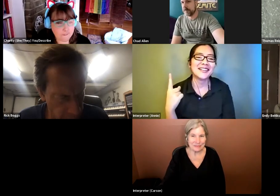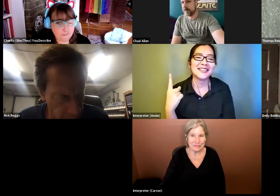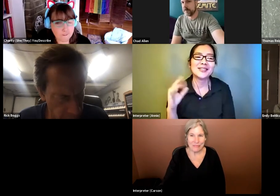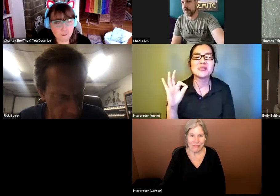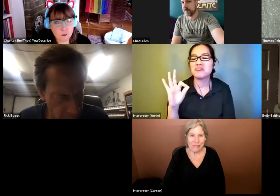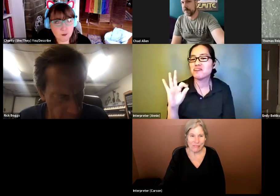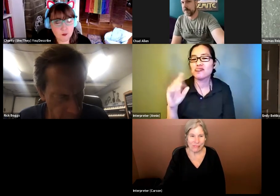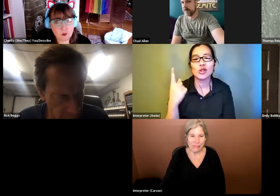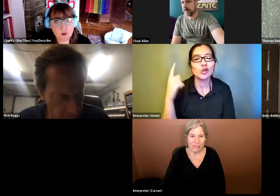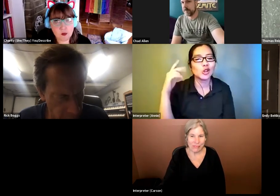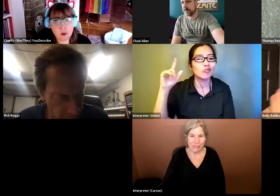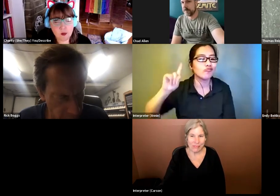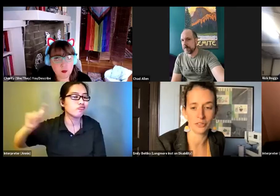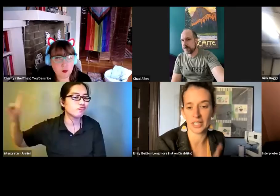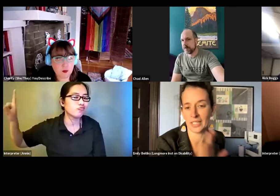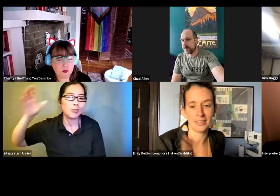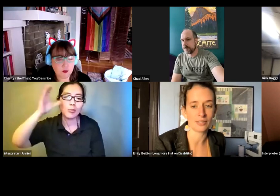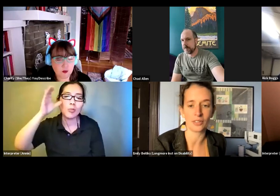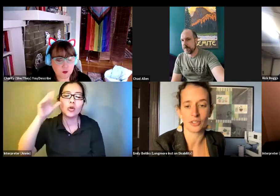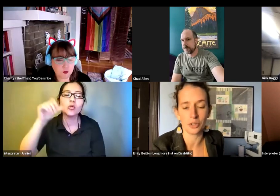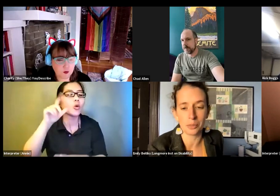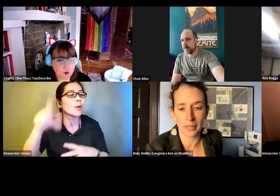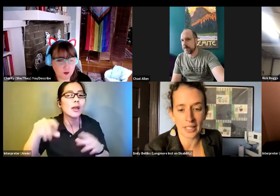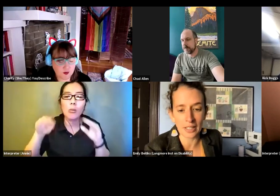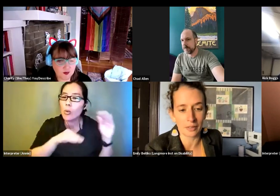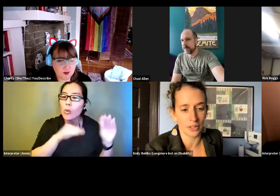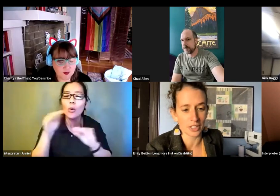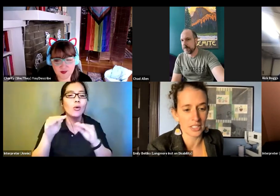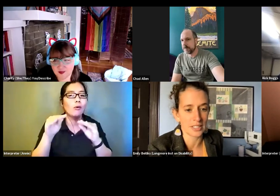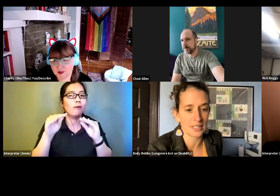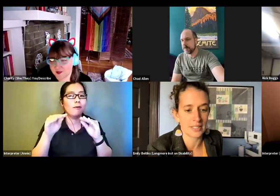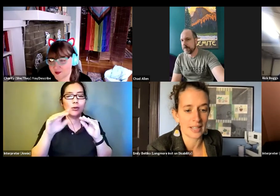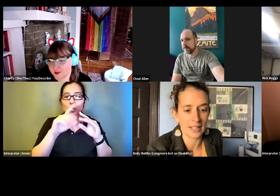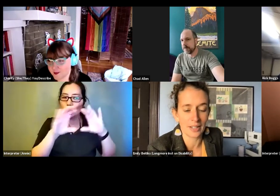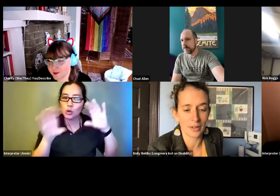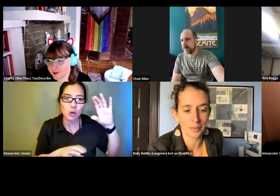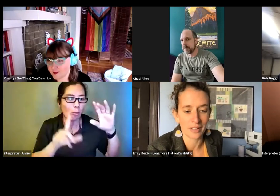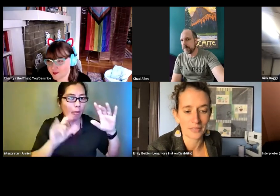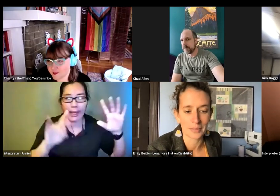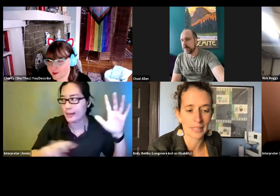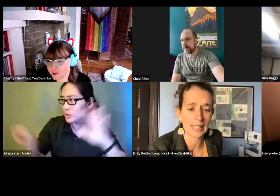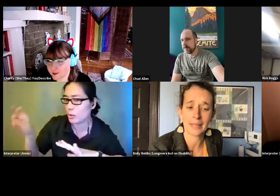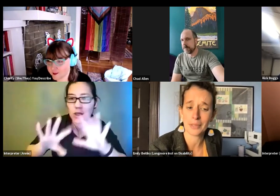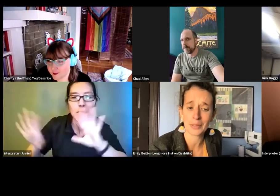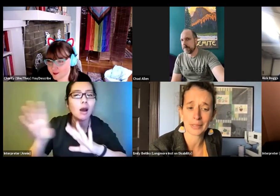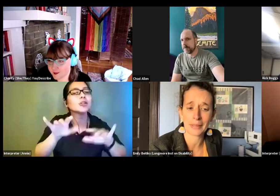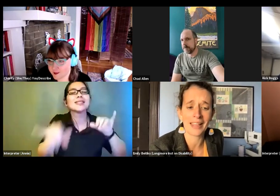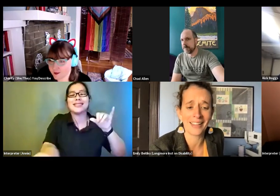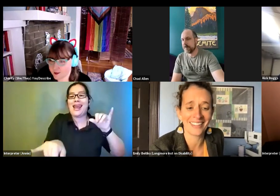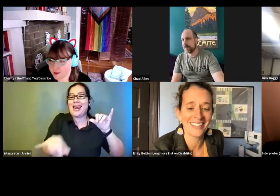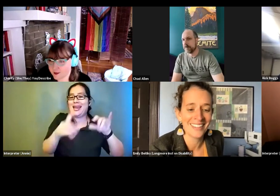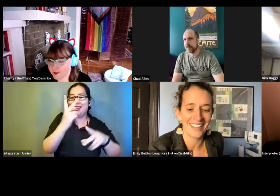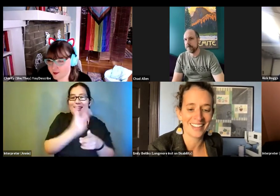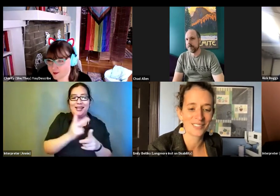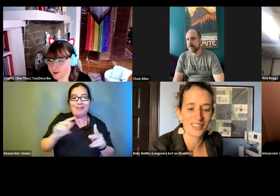away from the computer. You don't need to move any different Zoom link. You are going to stay here. We 're going to have some light music playing and we